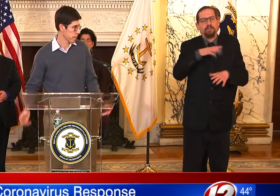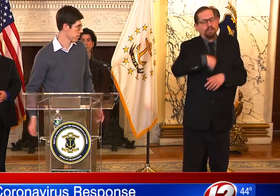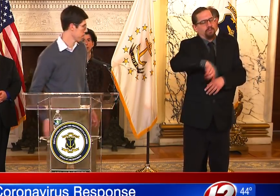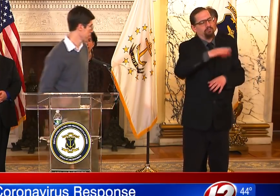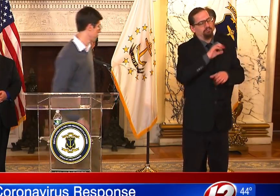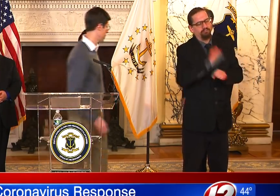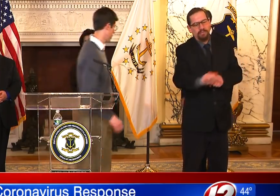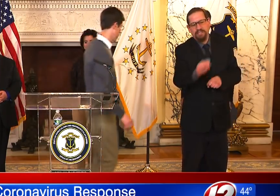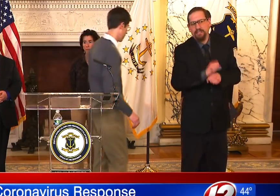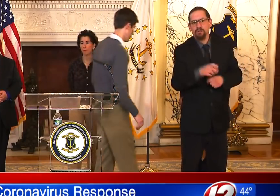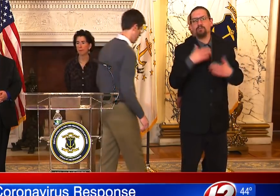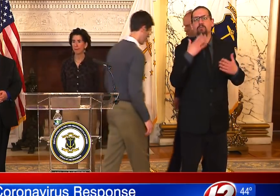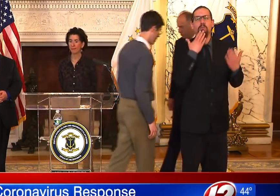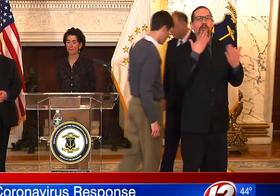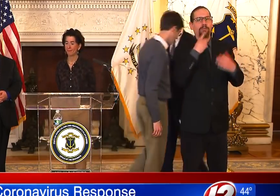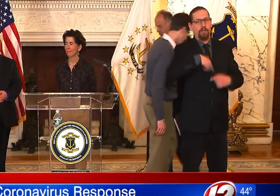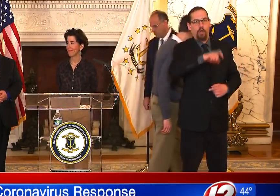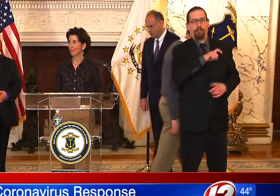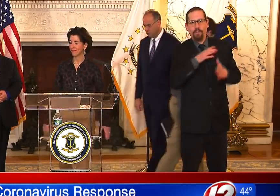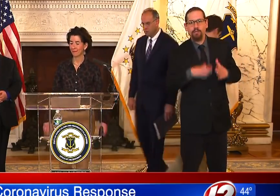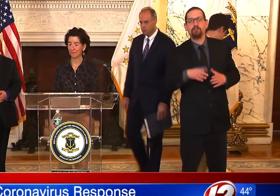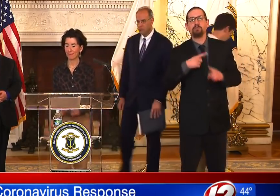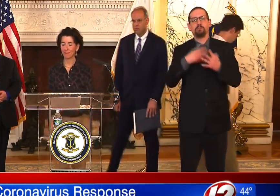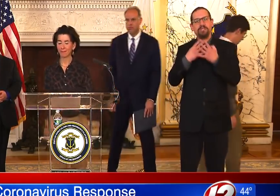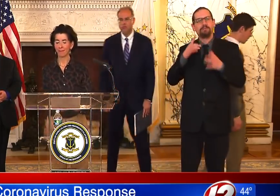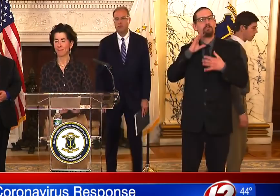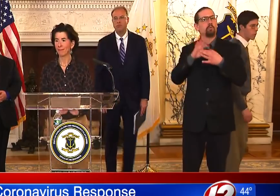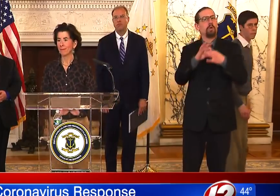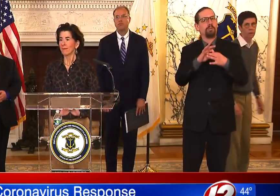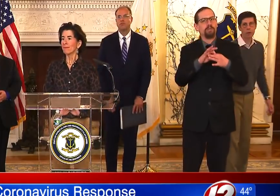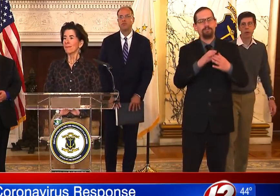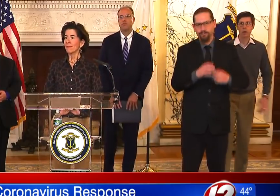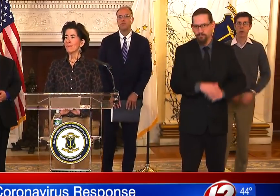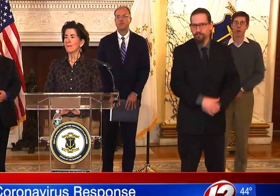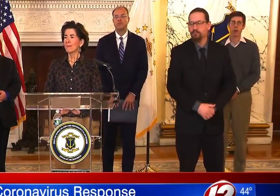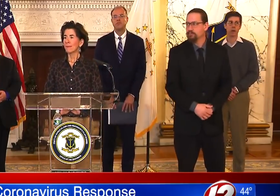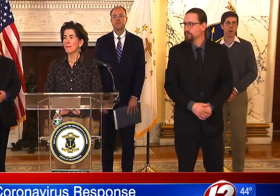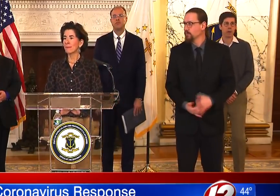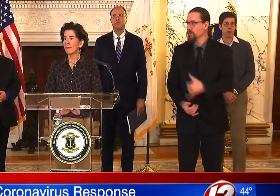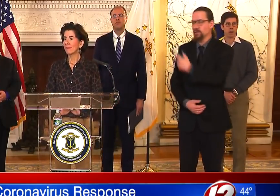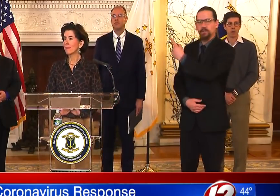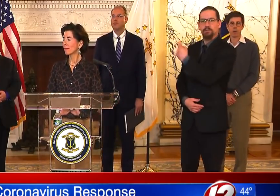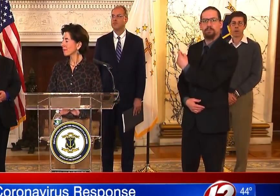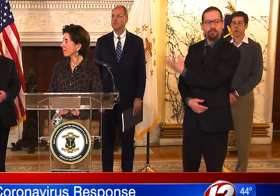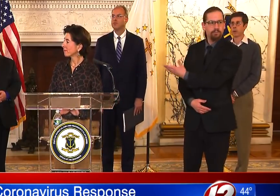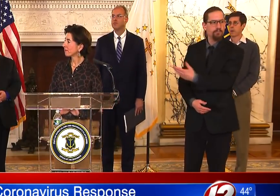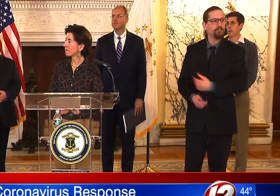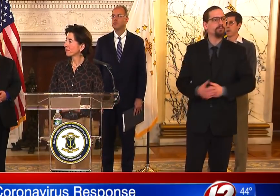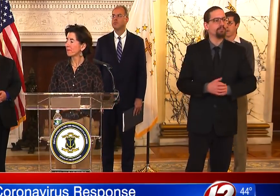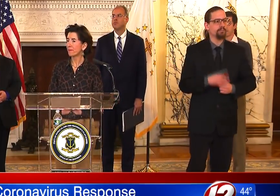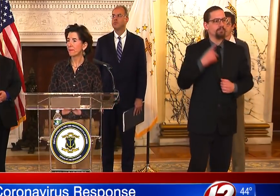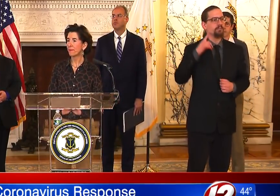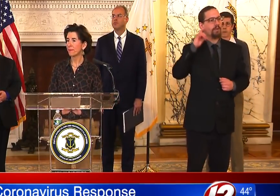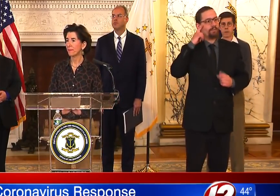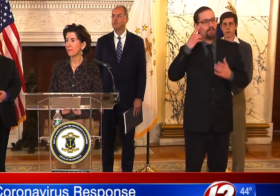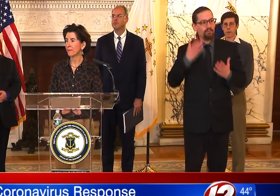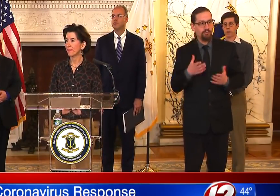HARDWARE, FOR THEIR PROFESSIONALISM, AND FOR THEIR COOPERATION THROUGH THIS TIME.